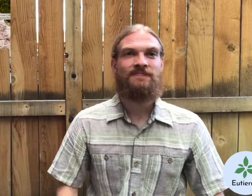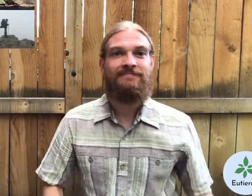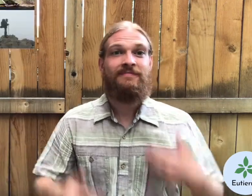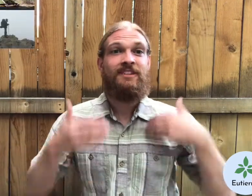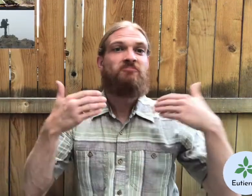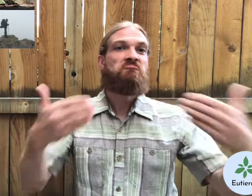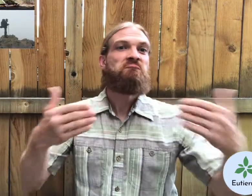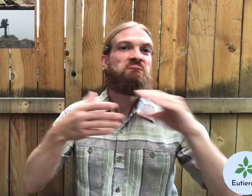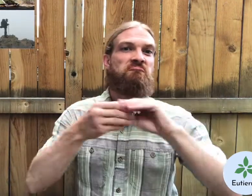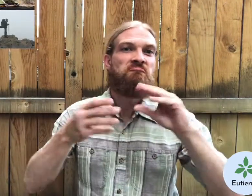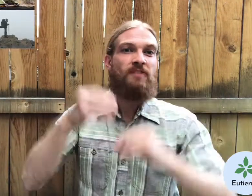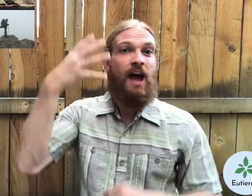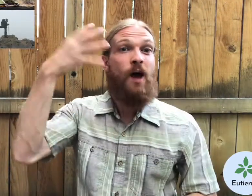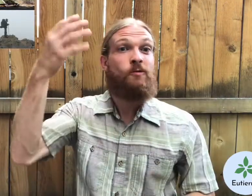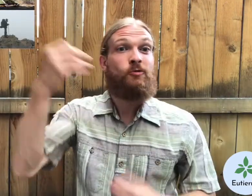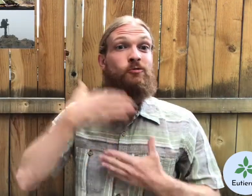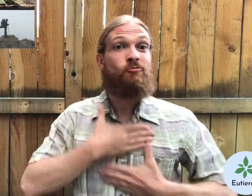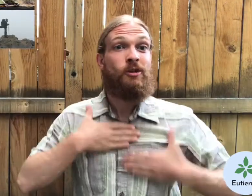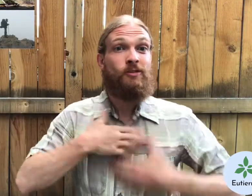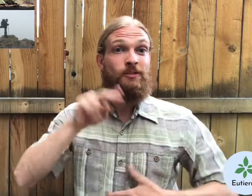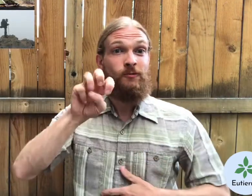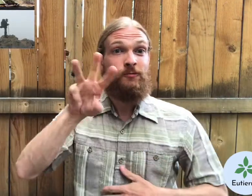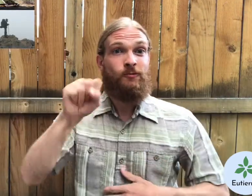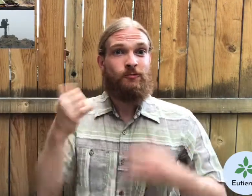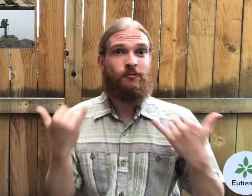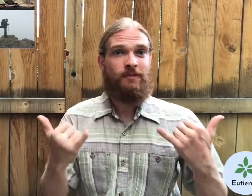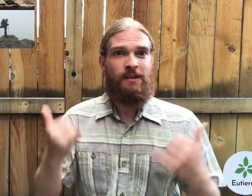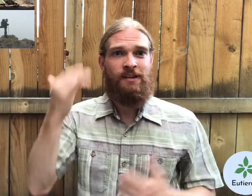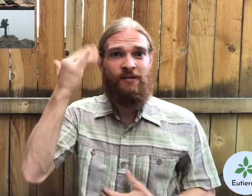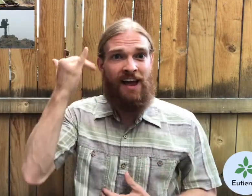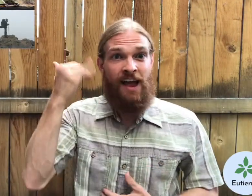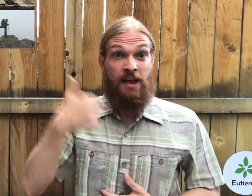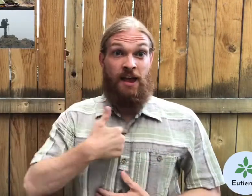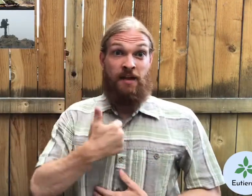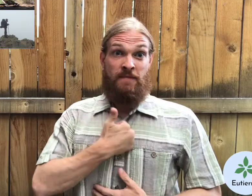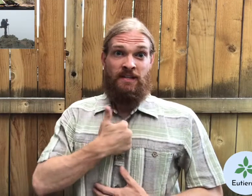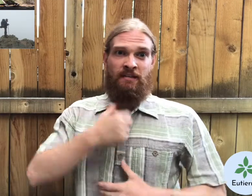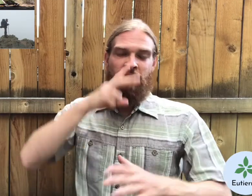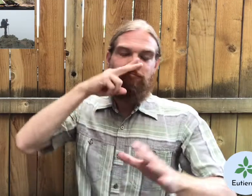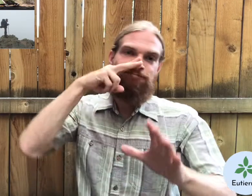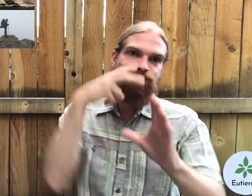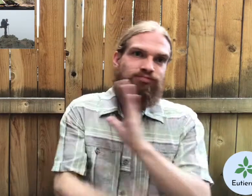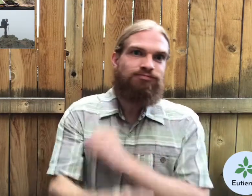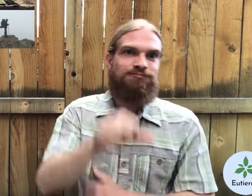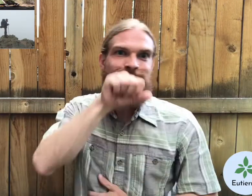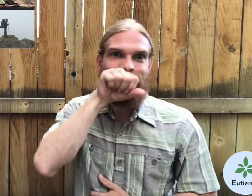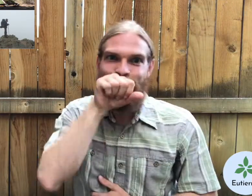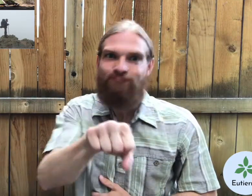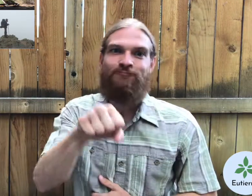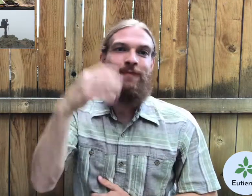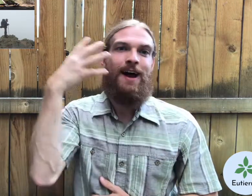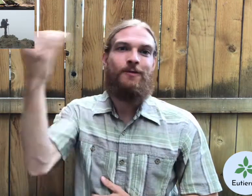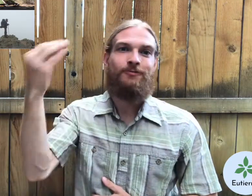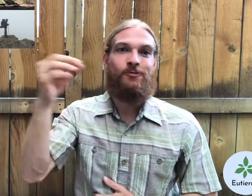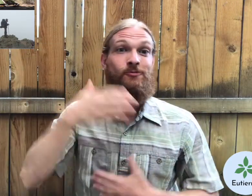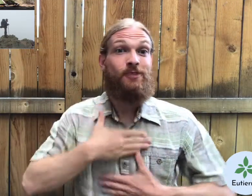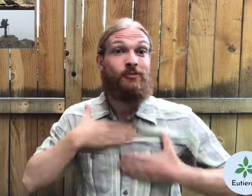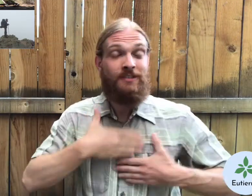I thought I'd sign news related to the Outdoor Recreation because I am a huge f an of Outdoor Recreation.